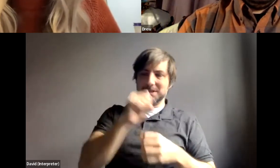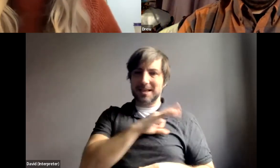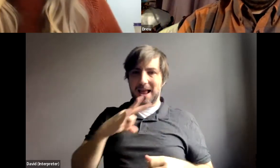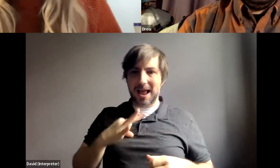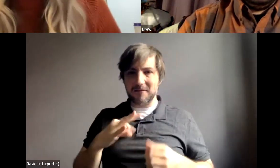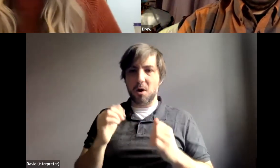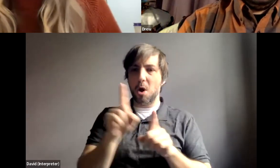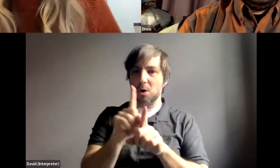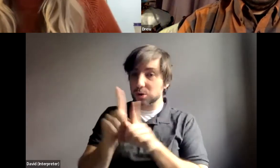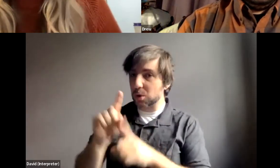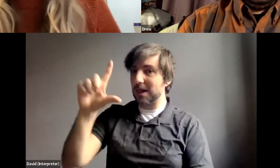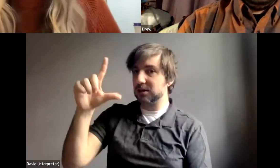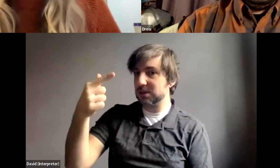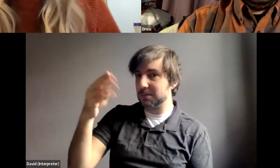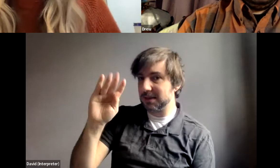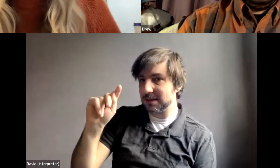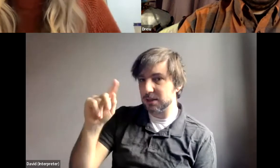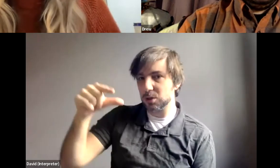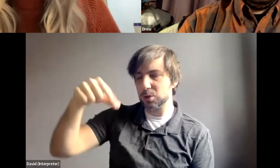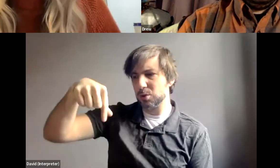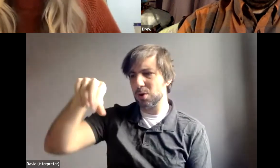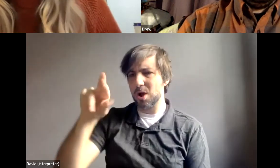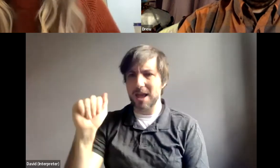group and people of color group. These